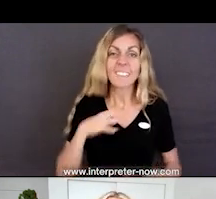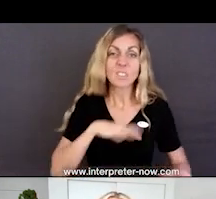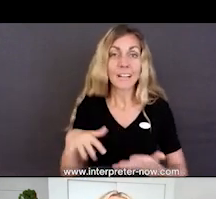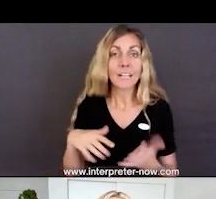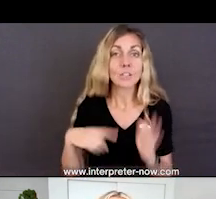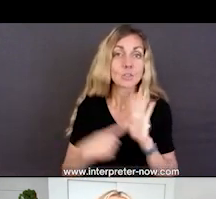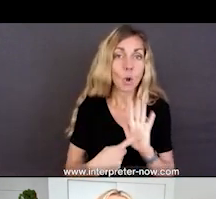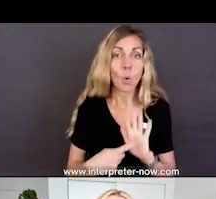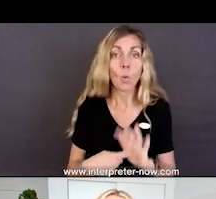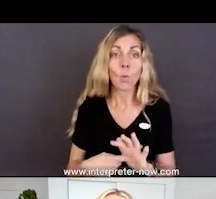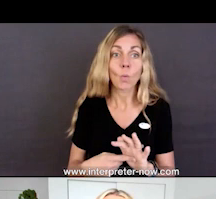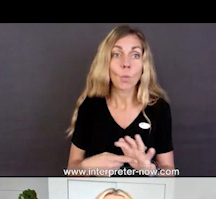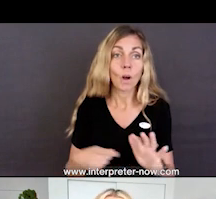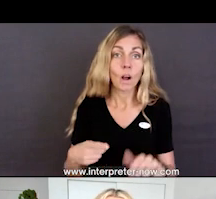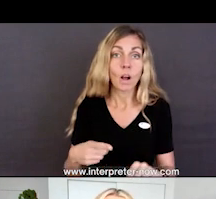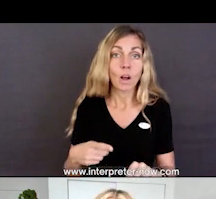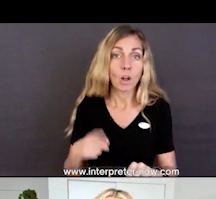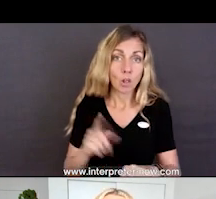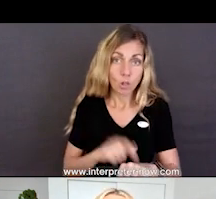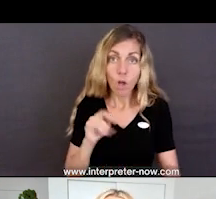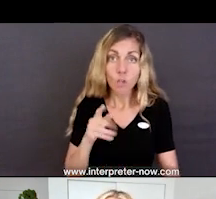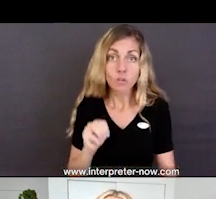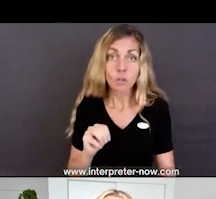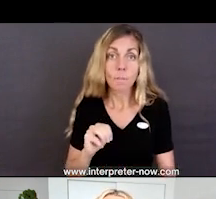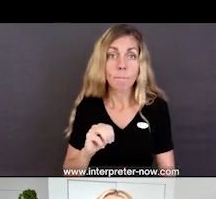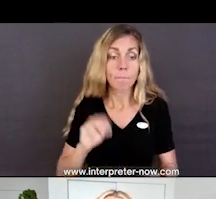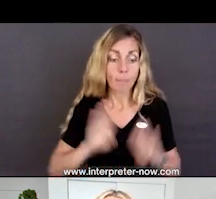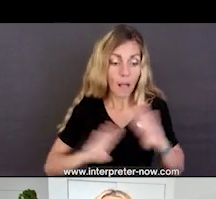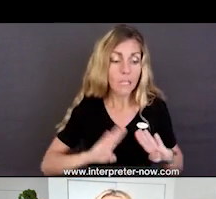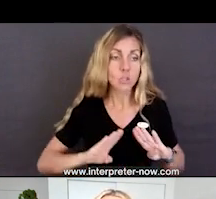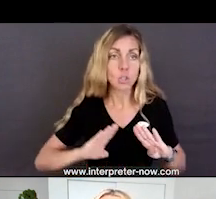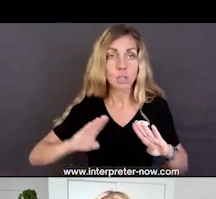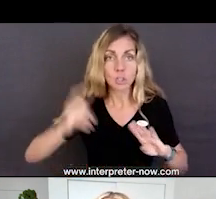Several studies have also shown long-term biological, cognitive, emotional, and behavioral